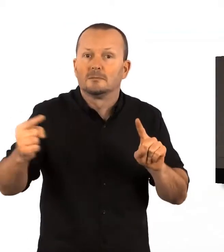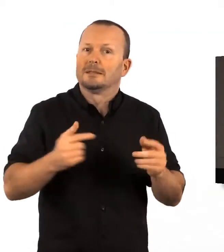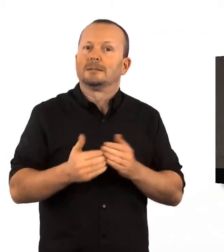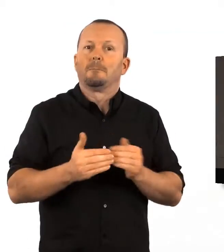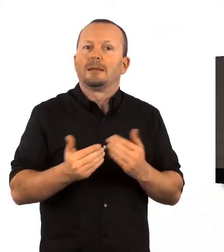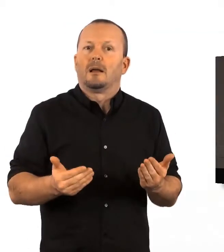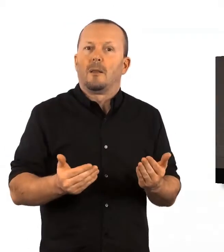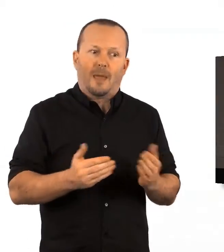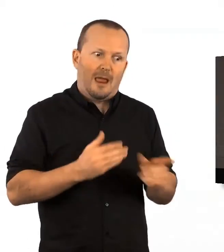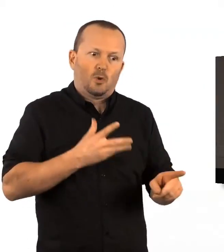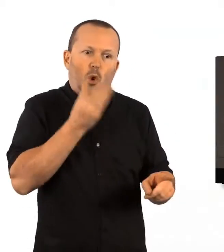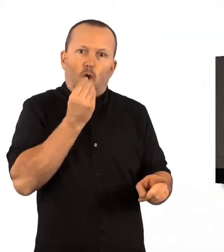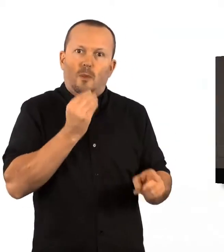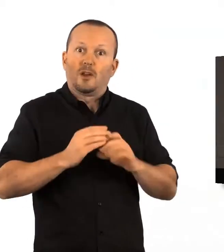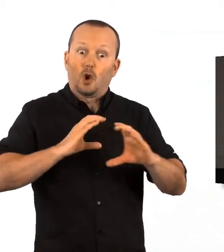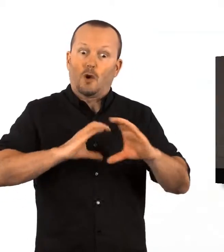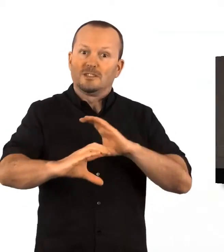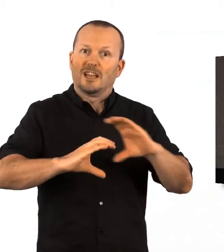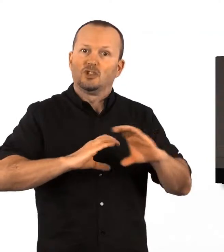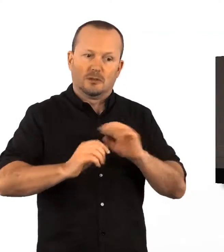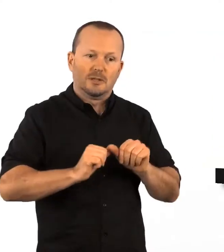so that they learn that conversation is a two-way thing.